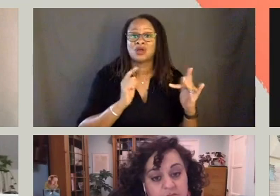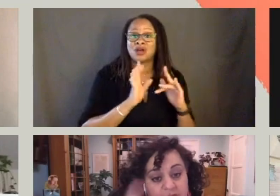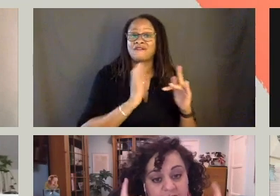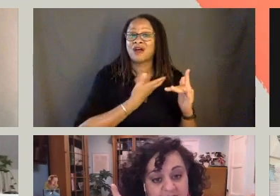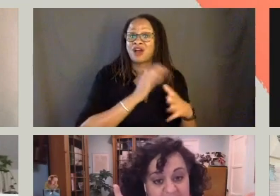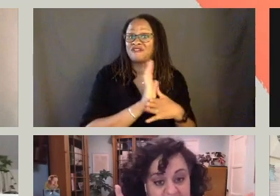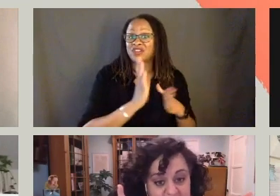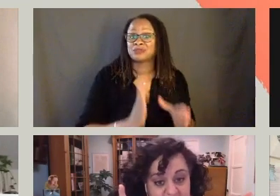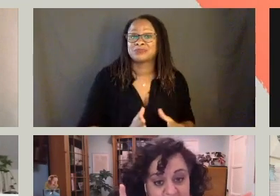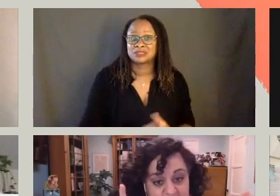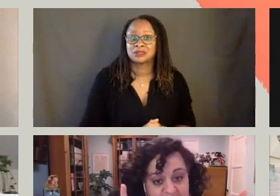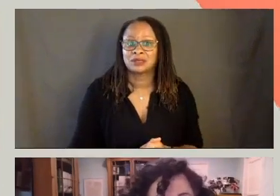Yes.